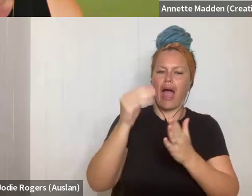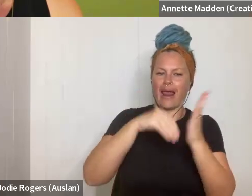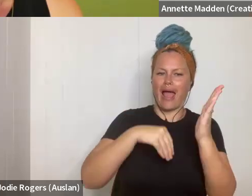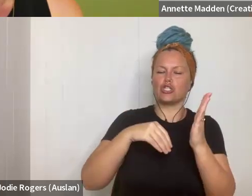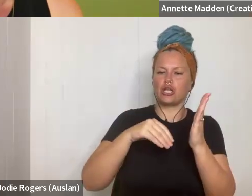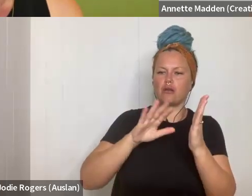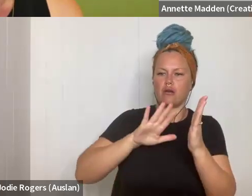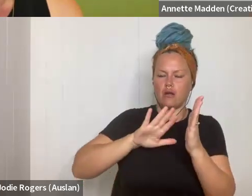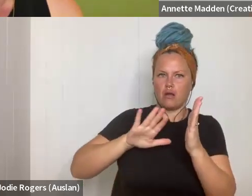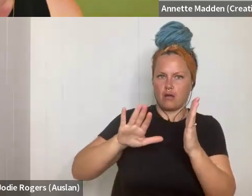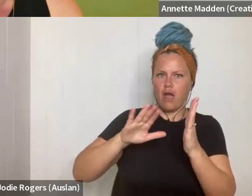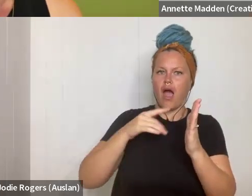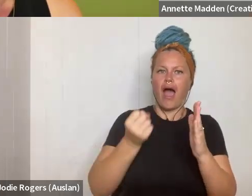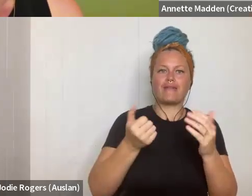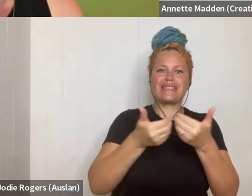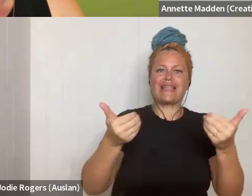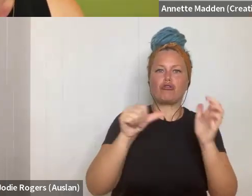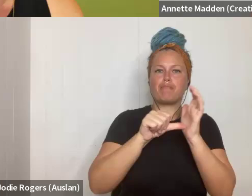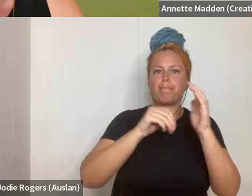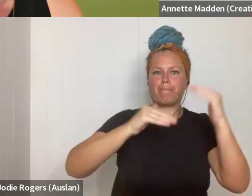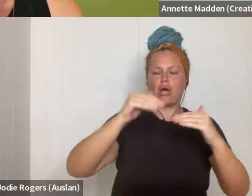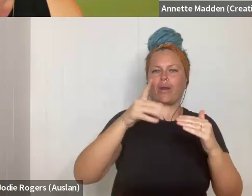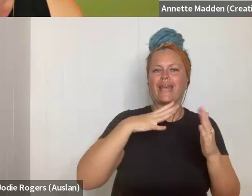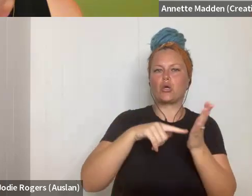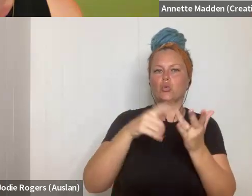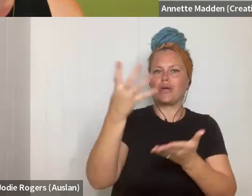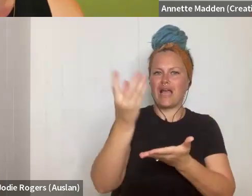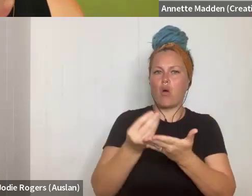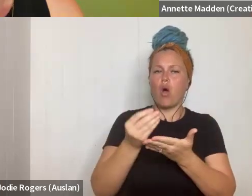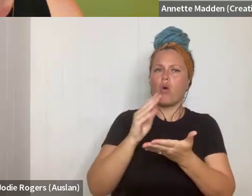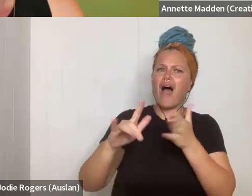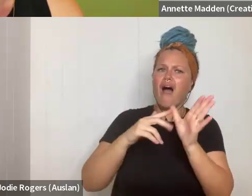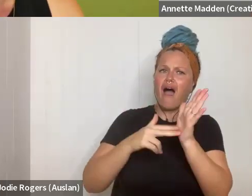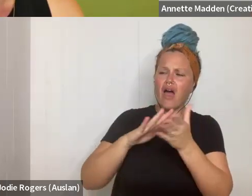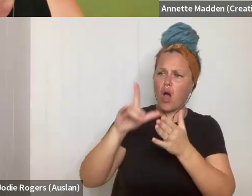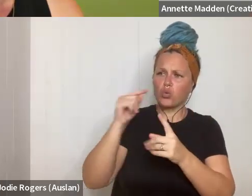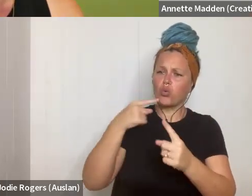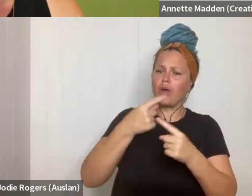planning for those two years, and how the work will be undertaken. So hopefully that is